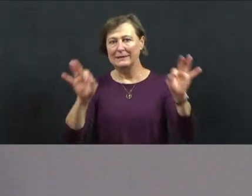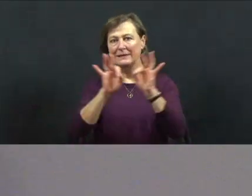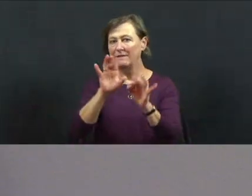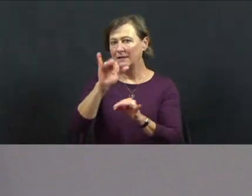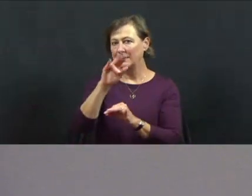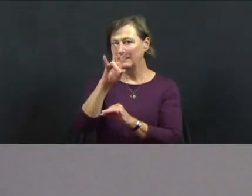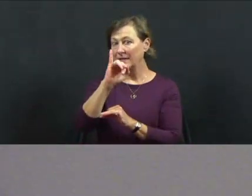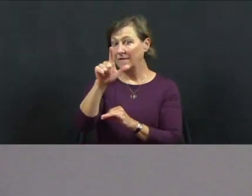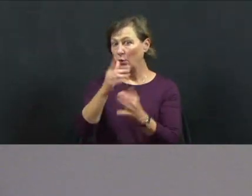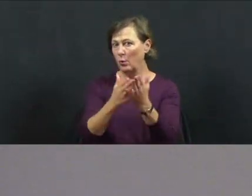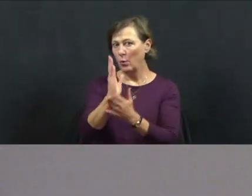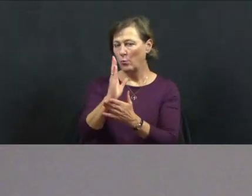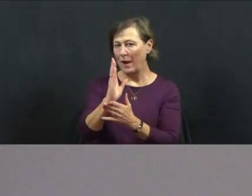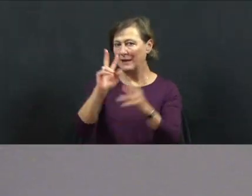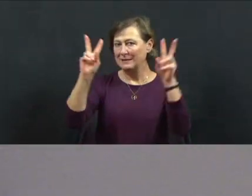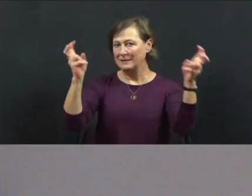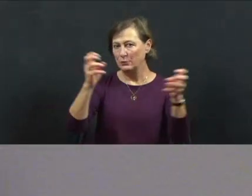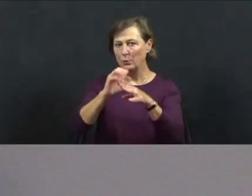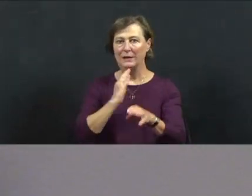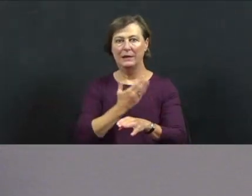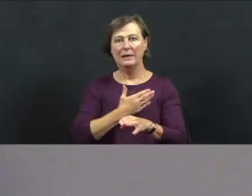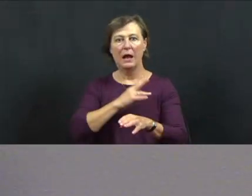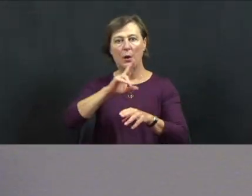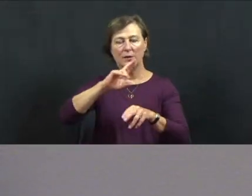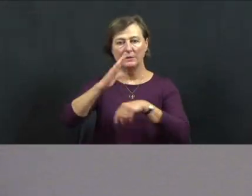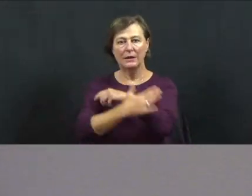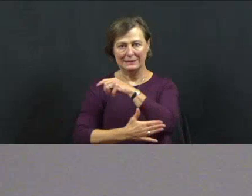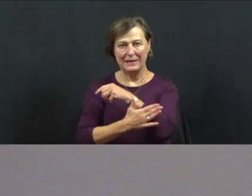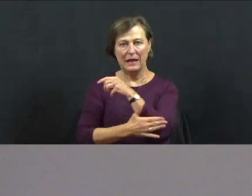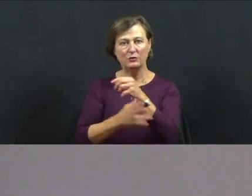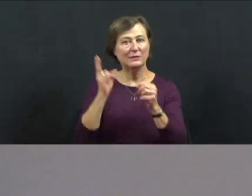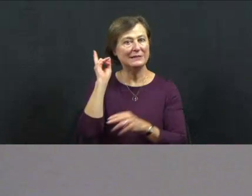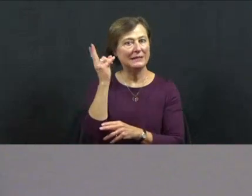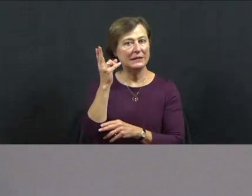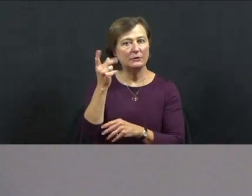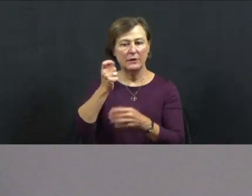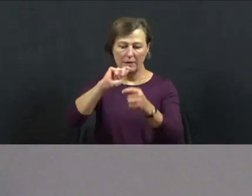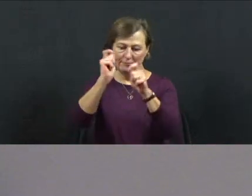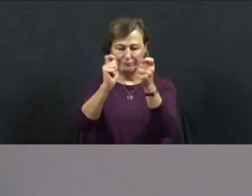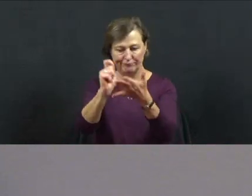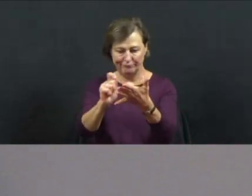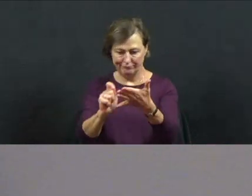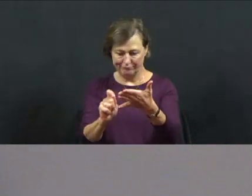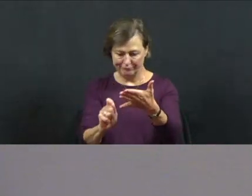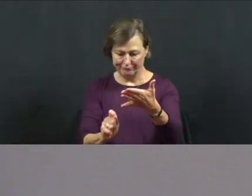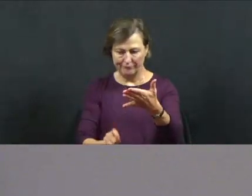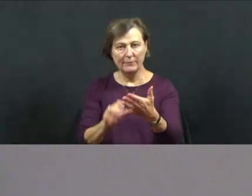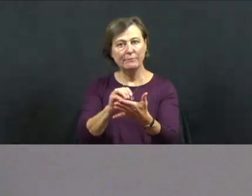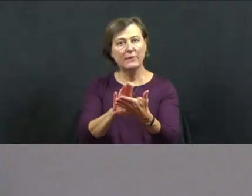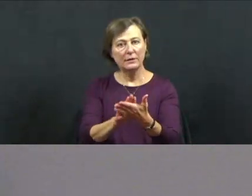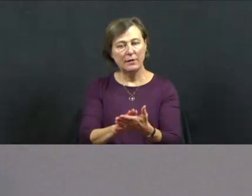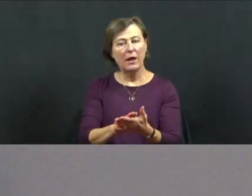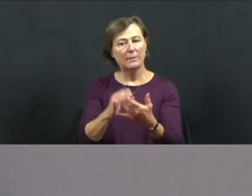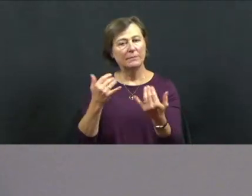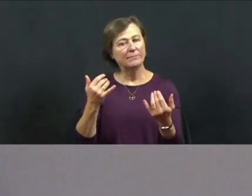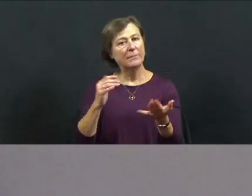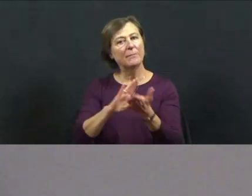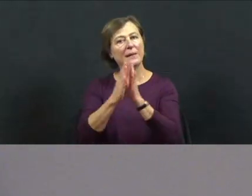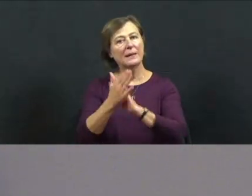in our nation's history. They drew up a document, which came to be known as the Declaration of